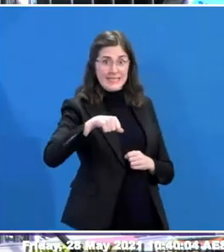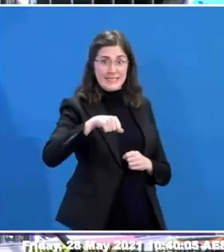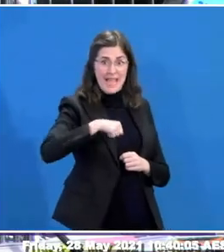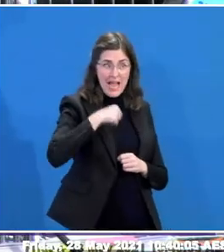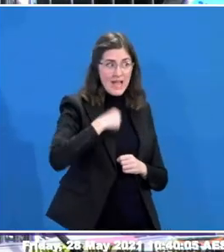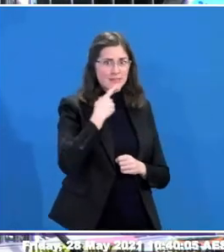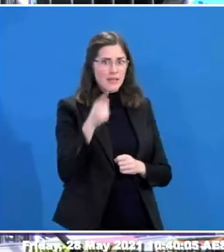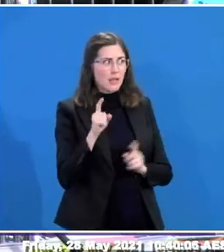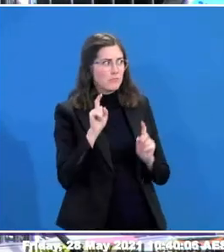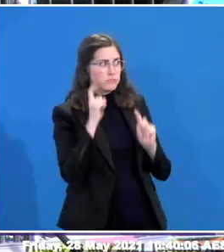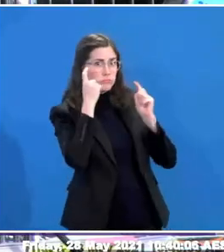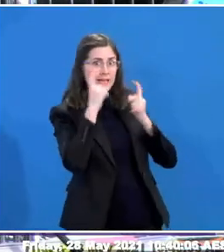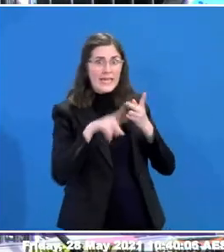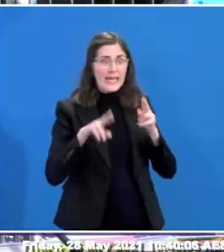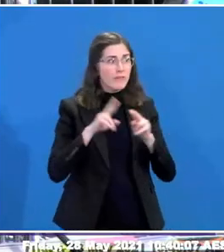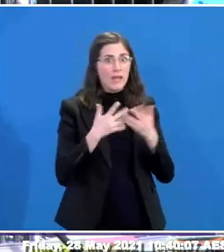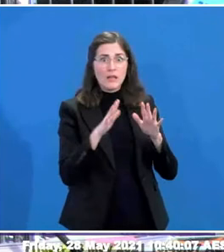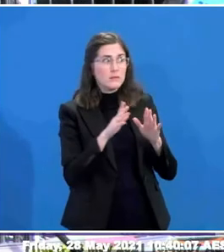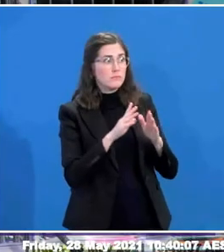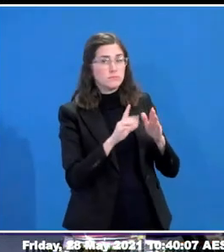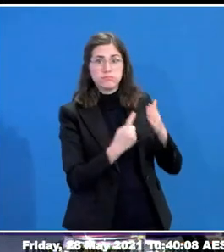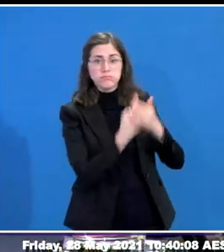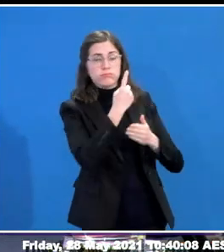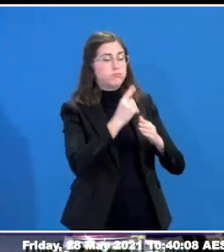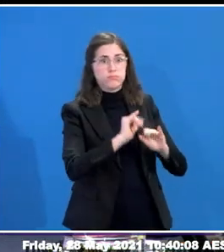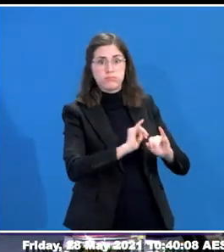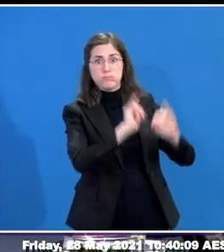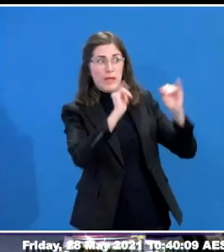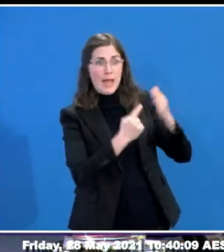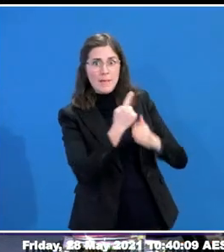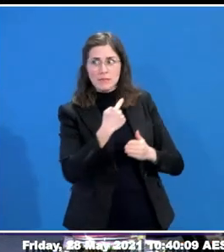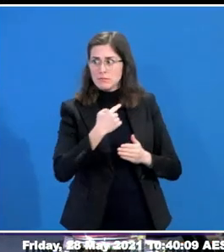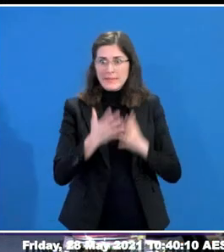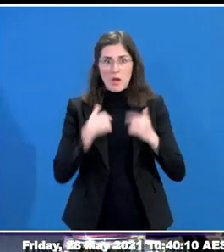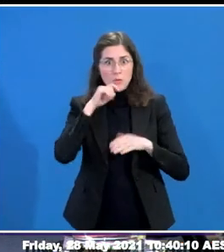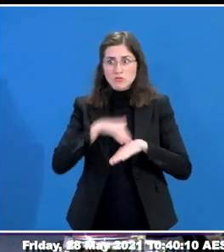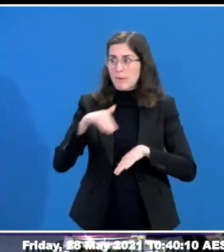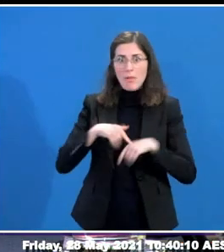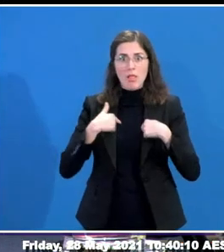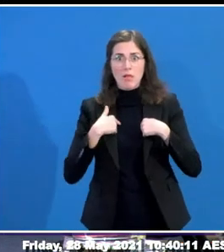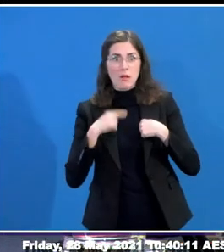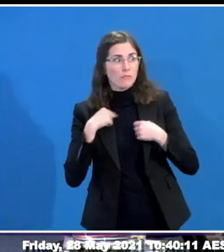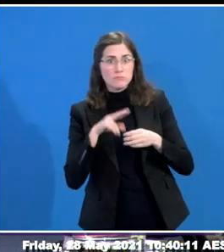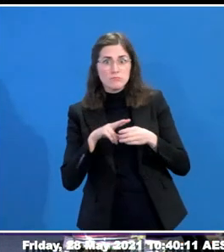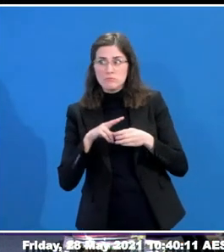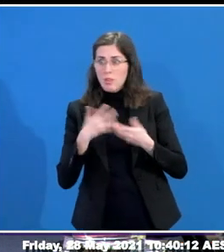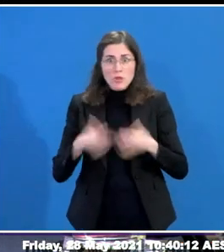happen with a client on their shift, and she says this type of culture can lead